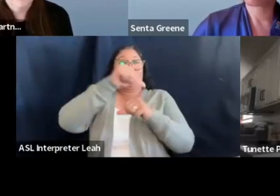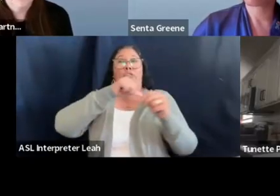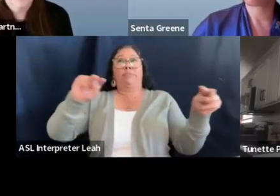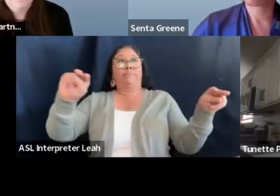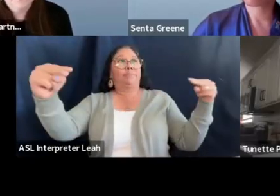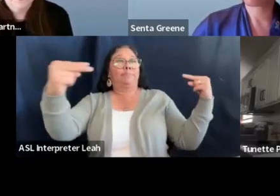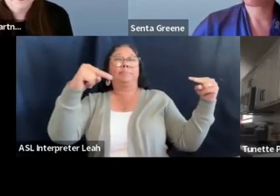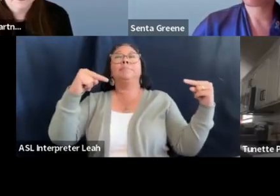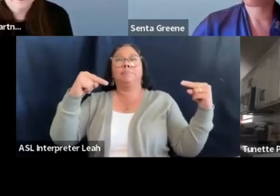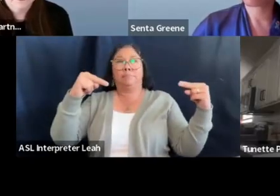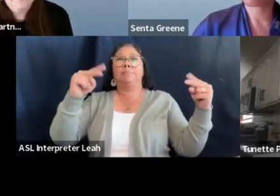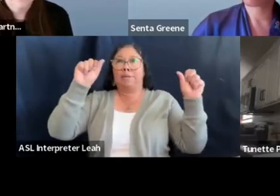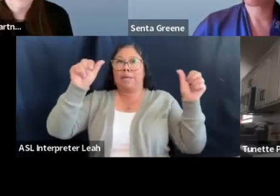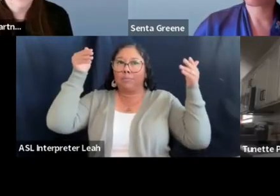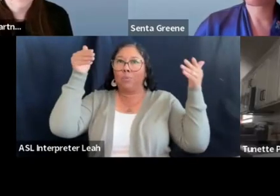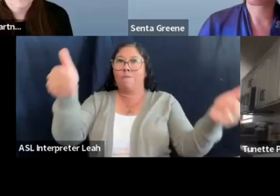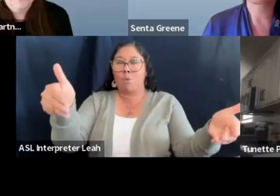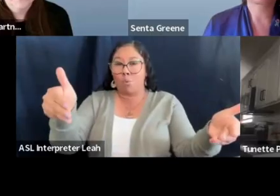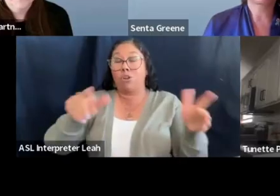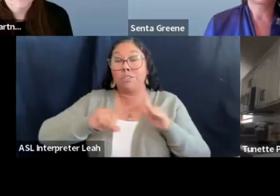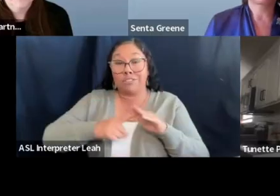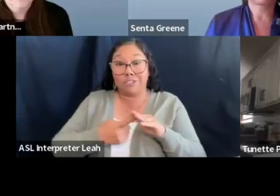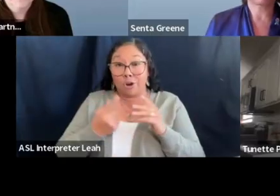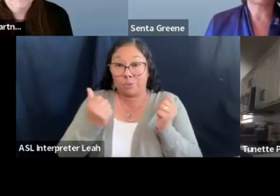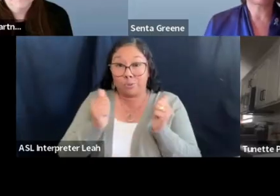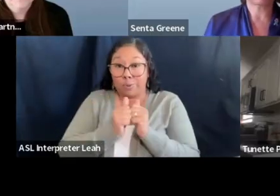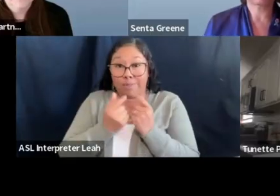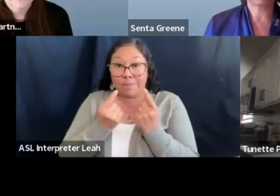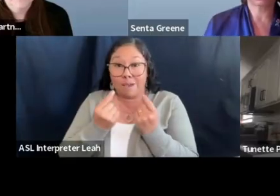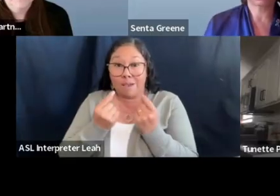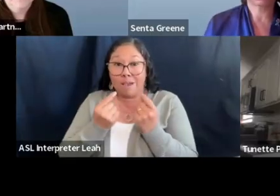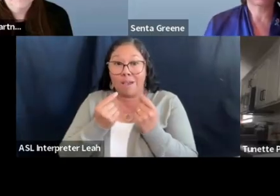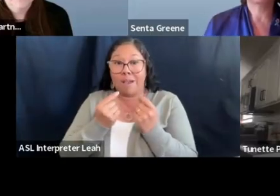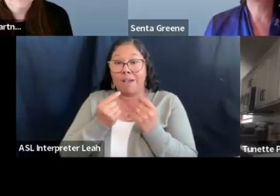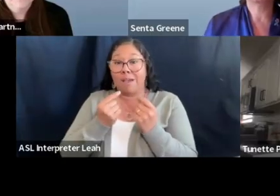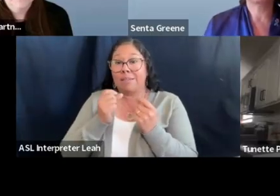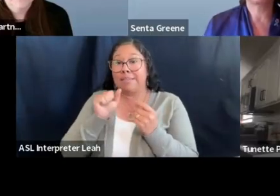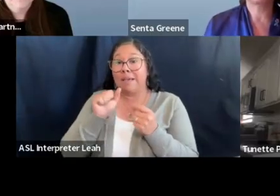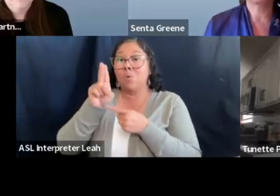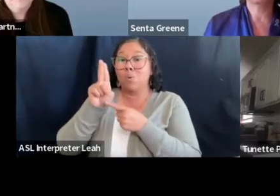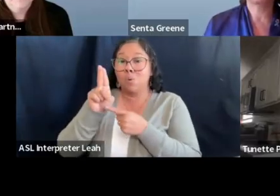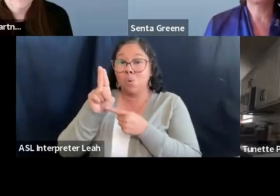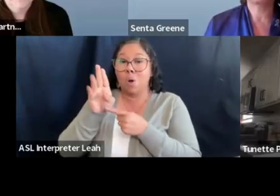then we can move forward. So it just starts with um Saul Bonham. I see you. Thank you.